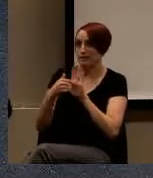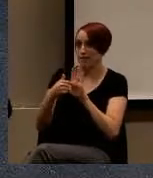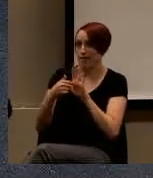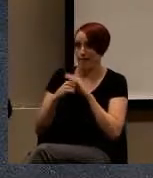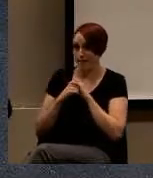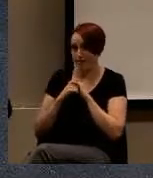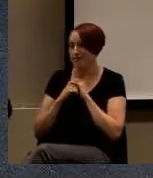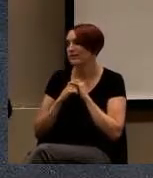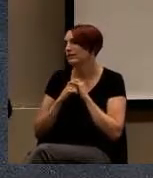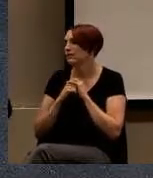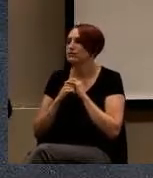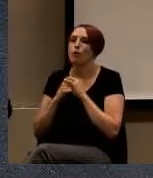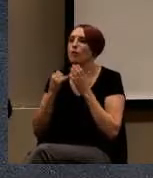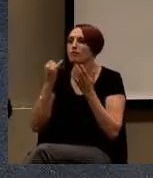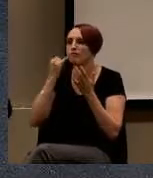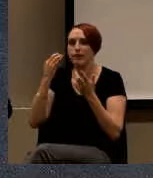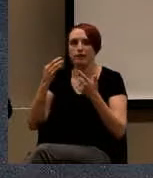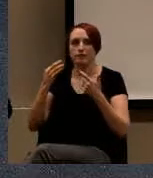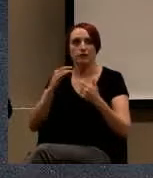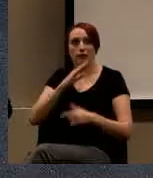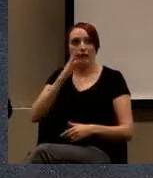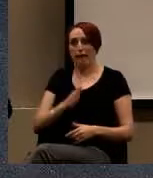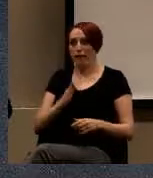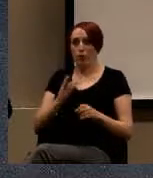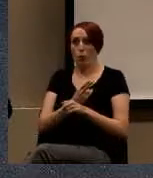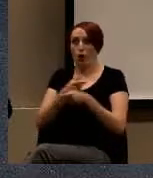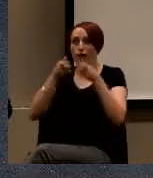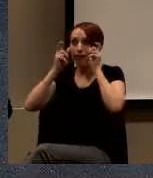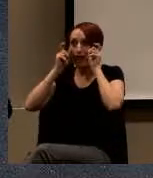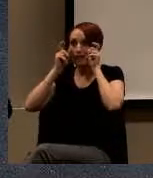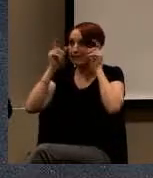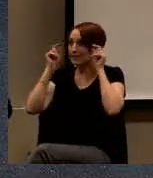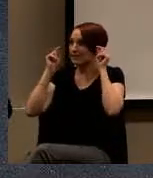never had glasses as a child or throughout their